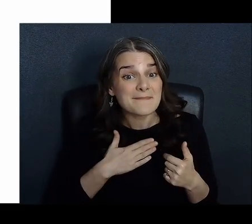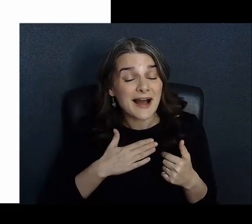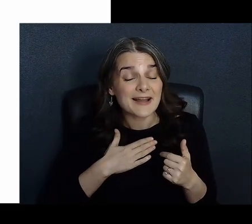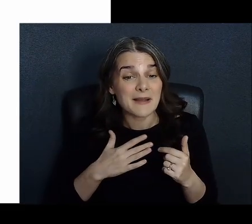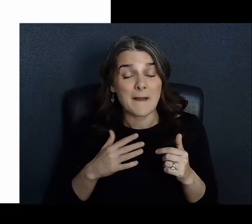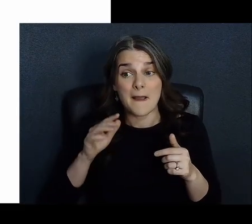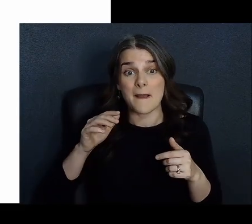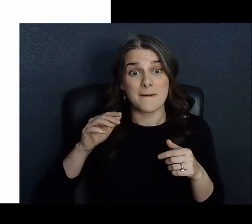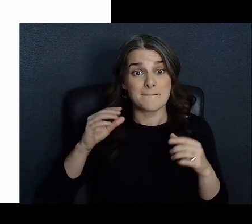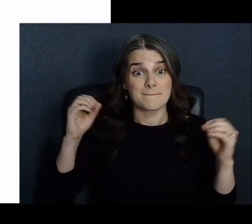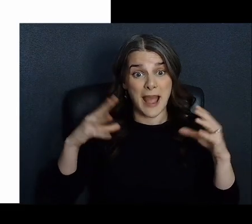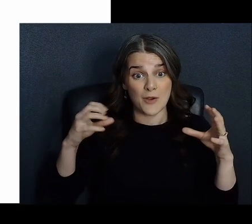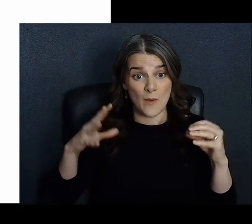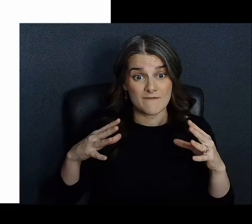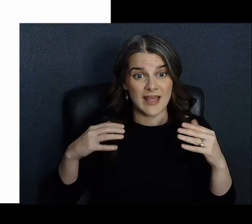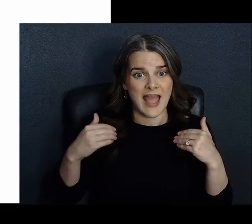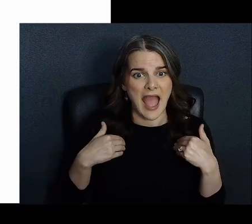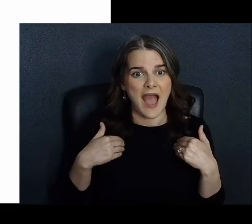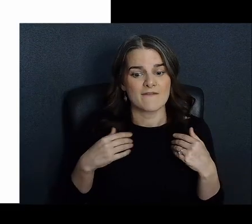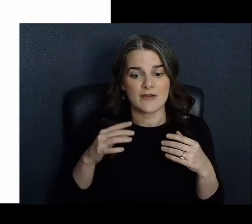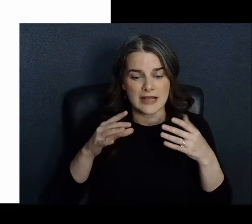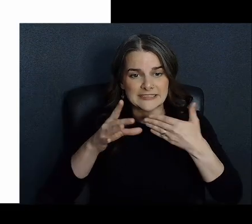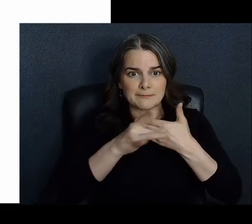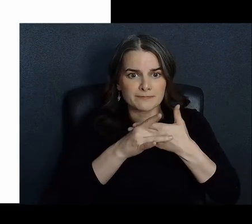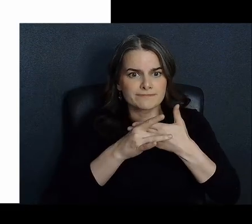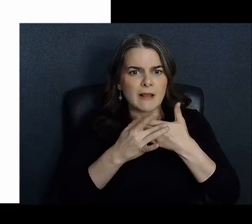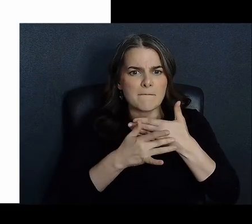so that I can find the Start button, the Cancel button,